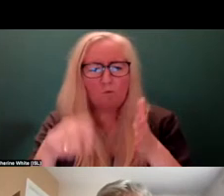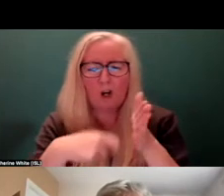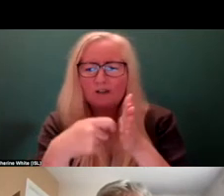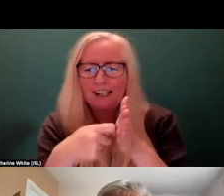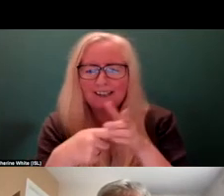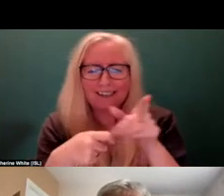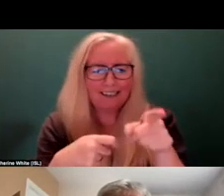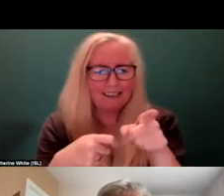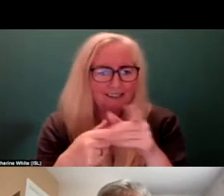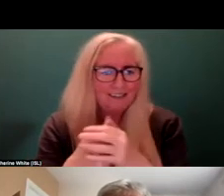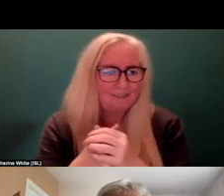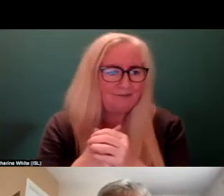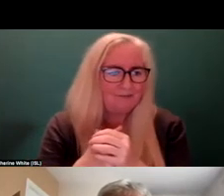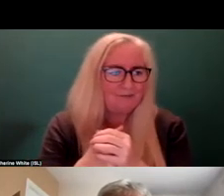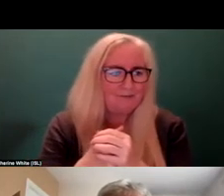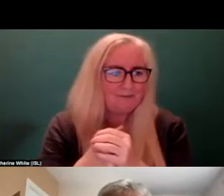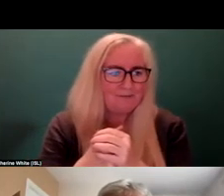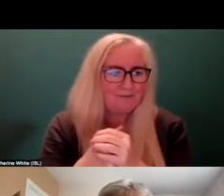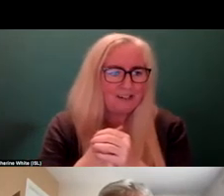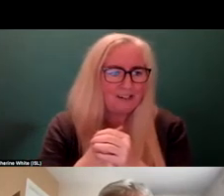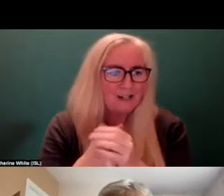project in Basel.